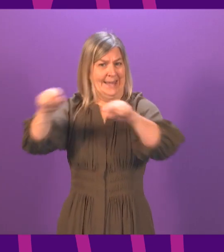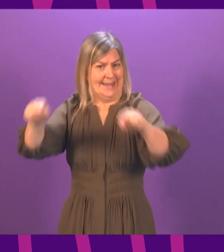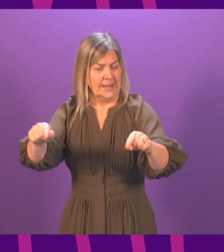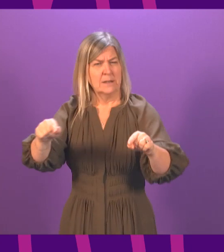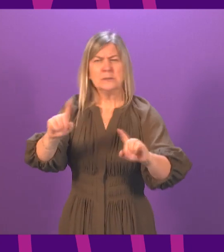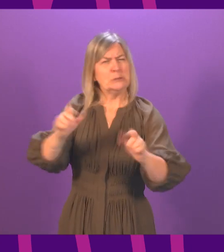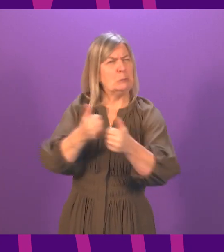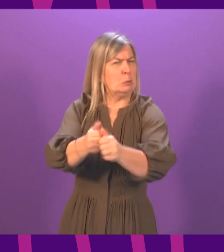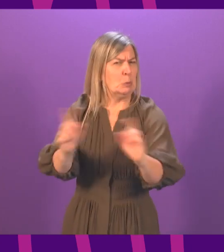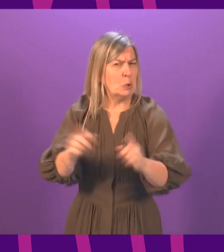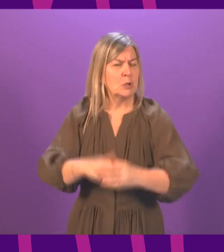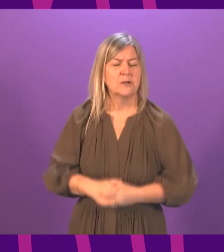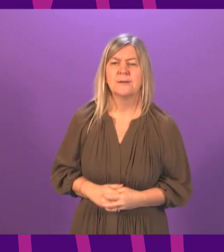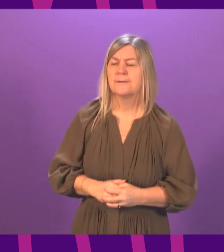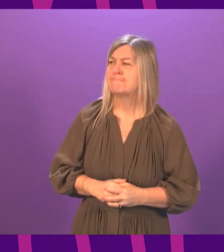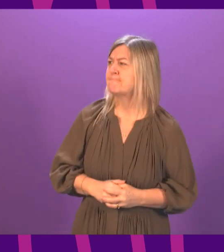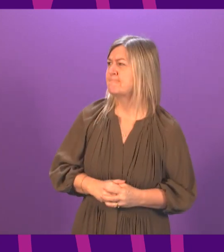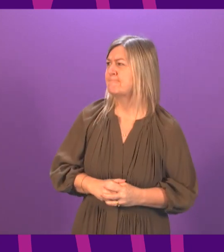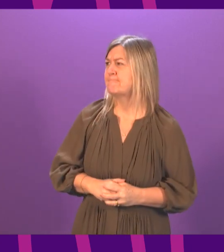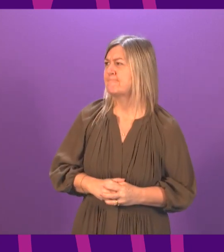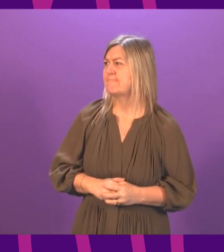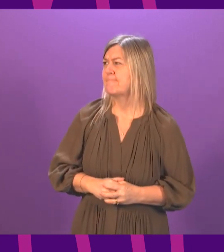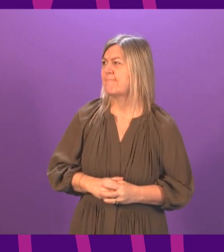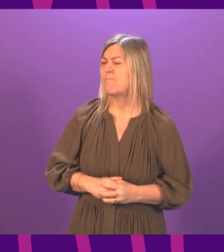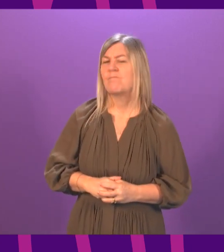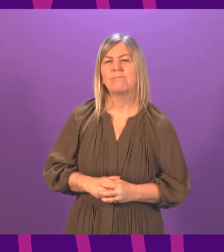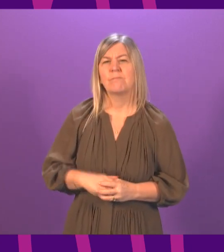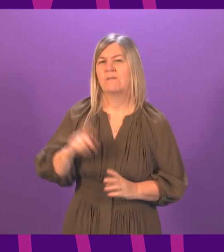to home owners who are affected by that issue through absolutely no fault of their own.